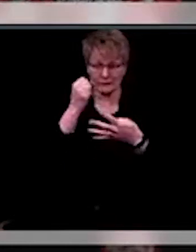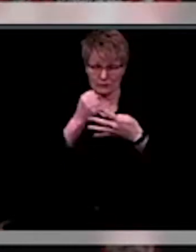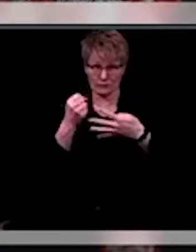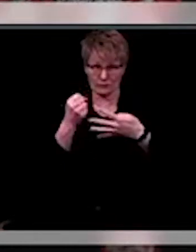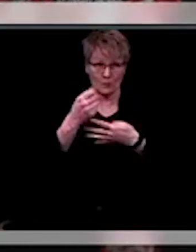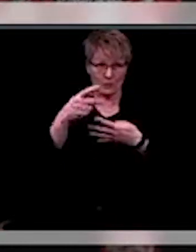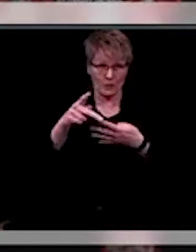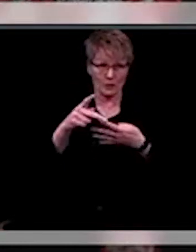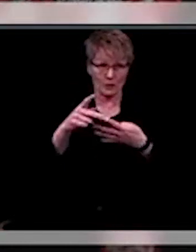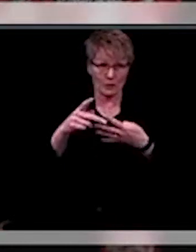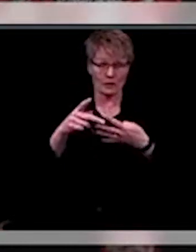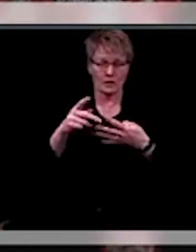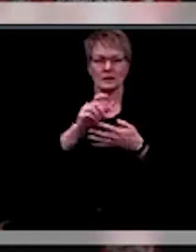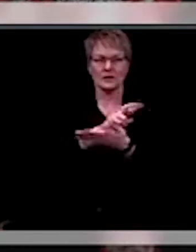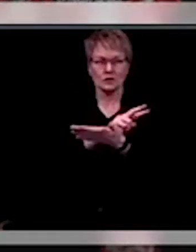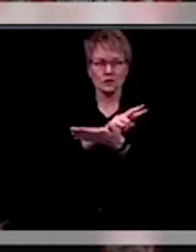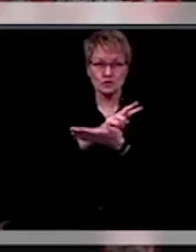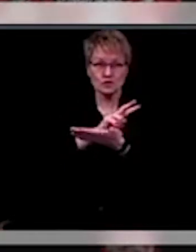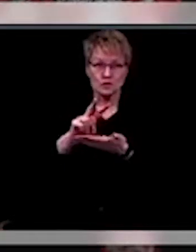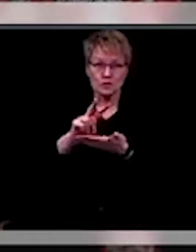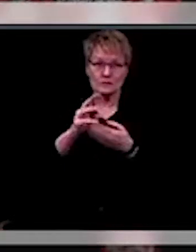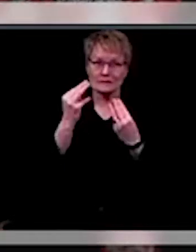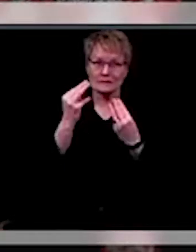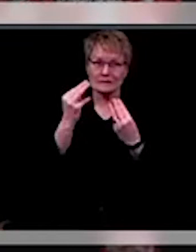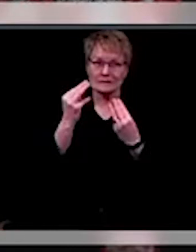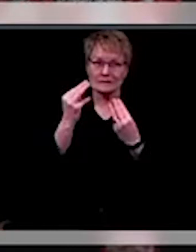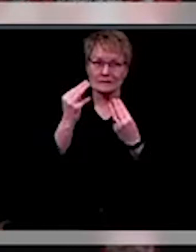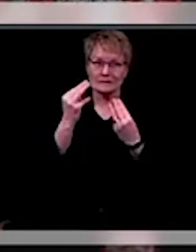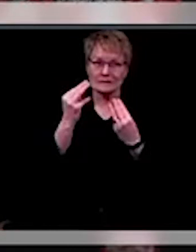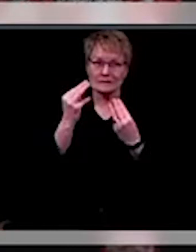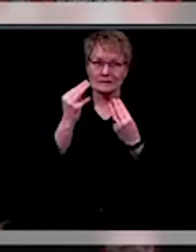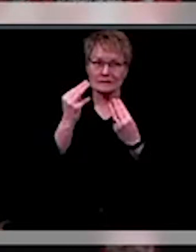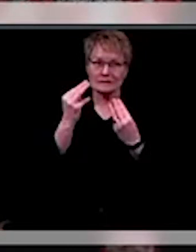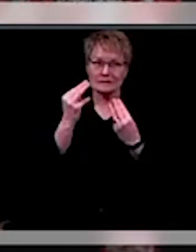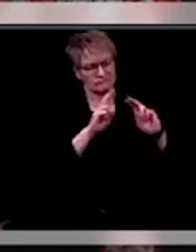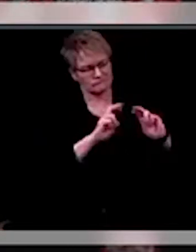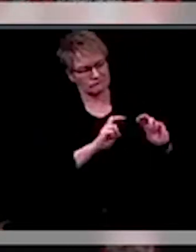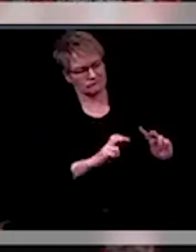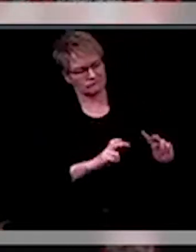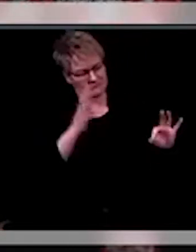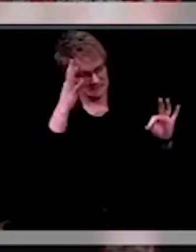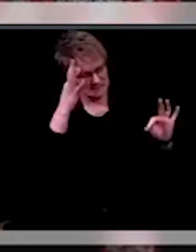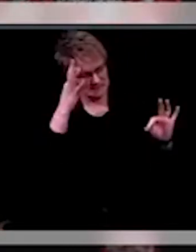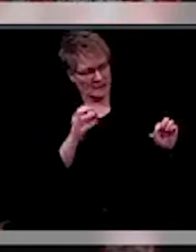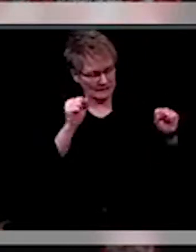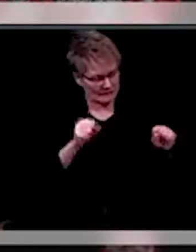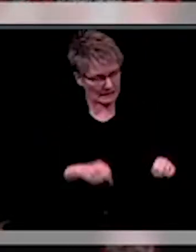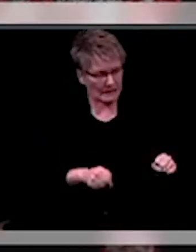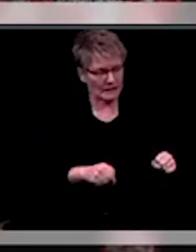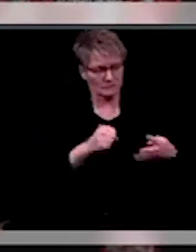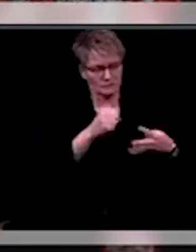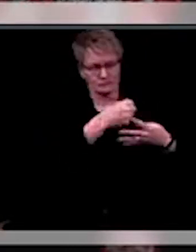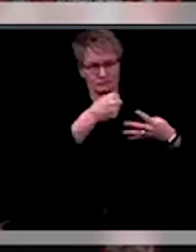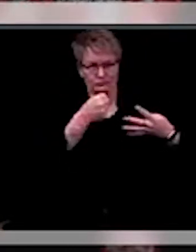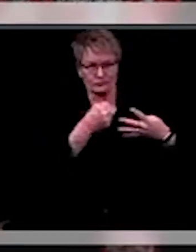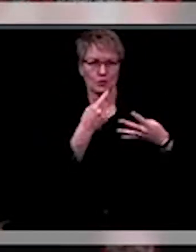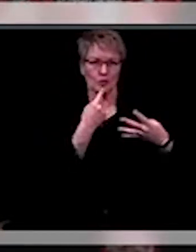right now, to kind of hunker down and do our best to get those case numbers down.